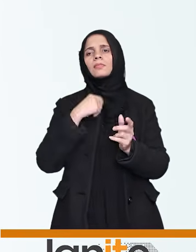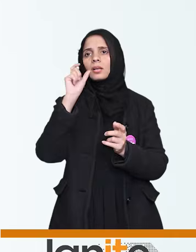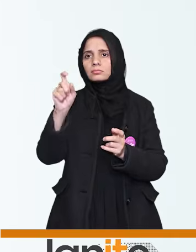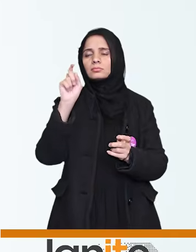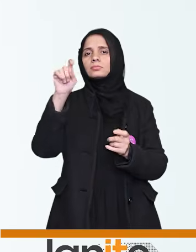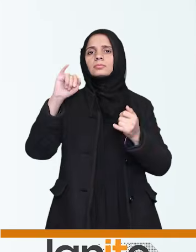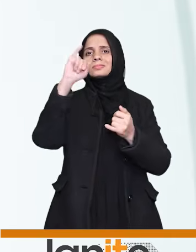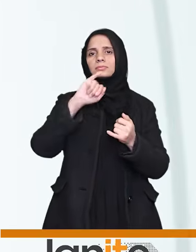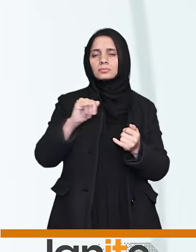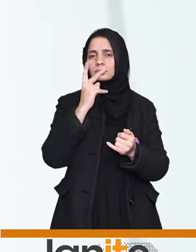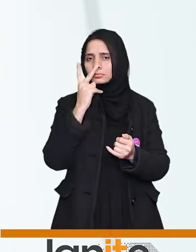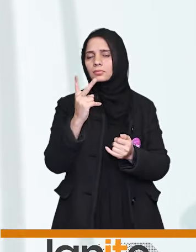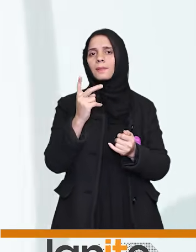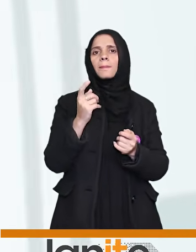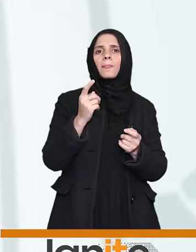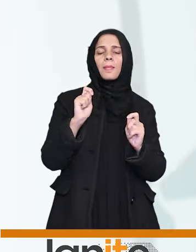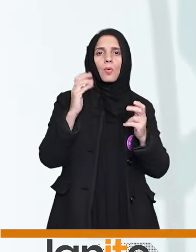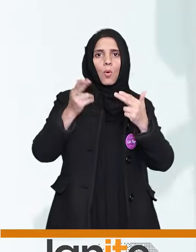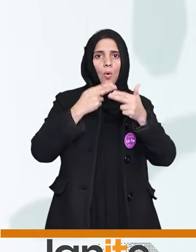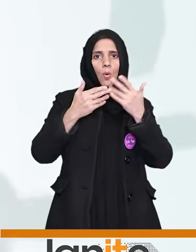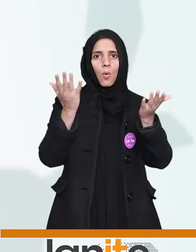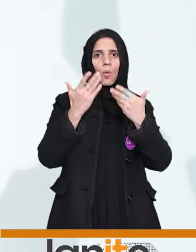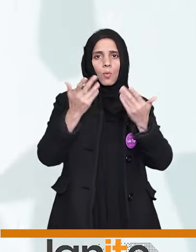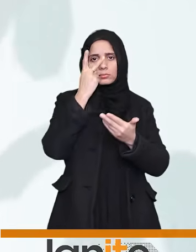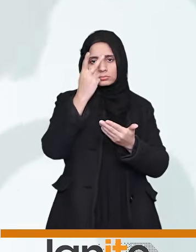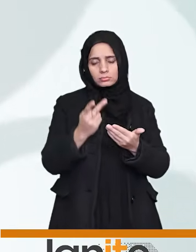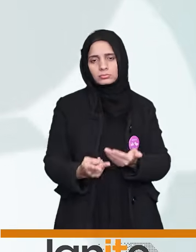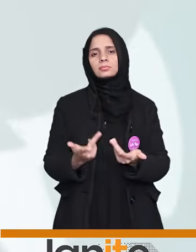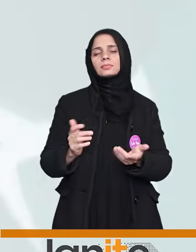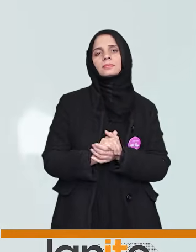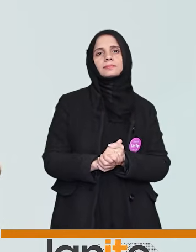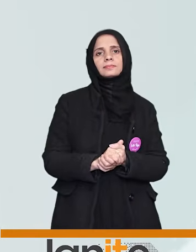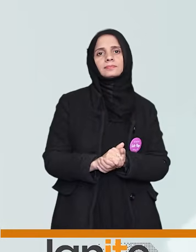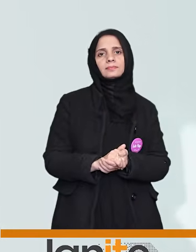So, it automatically has populated that graphic keyword in its cookies.